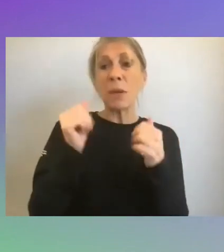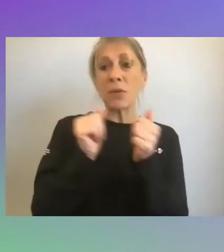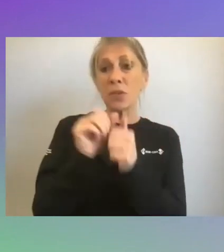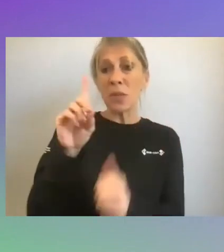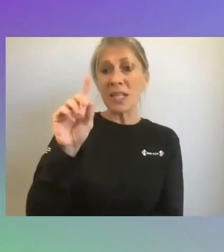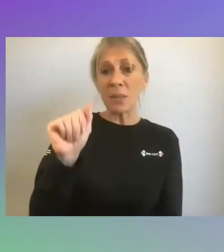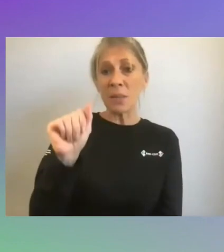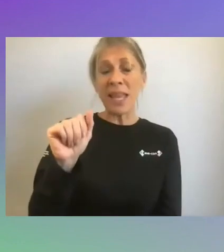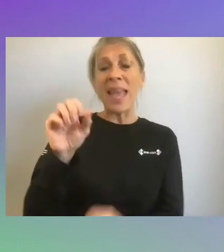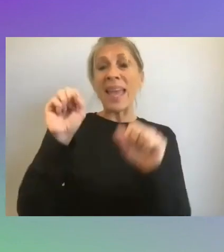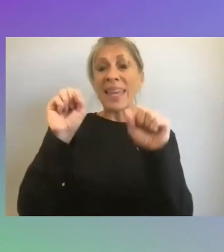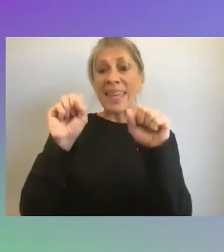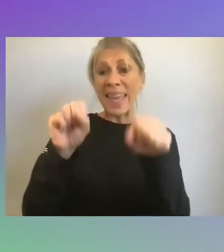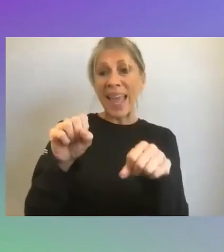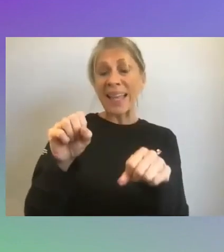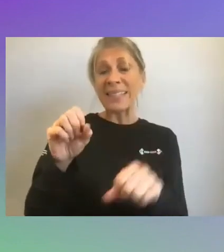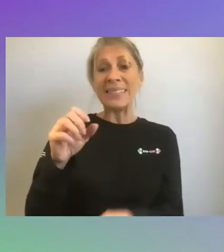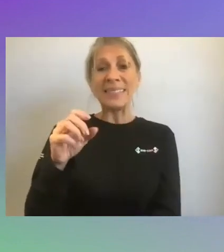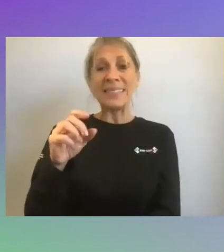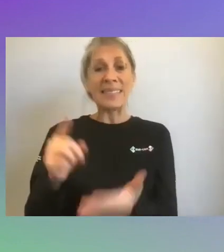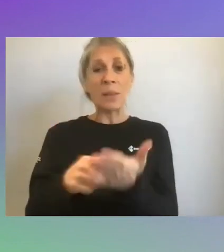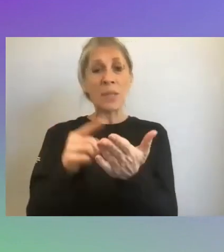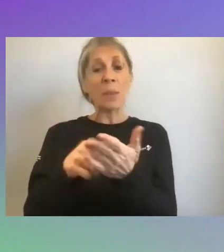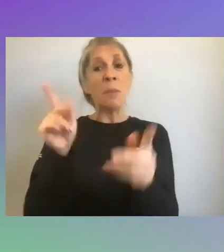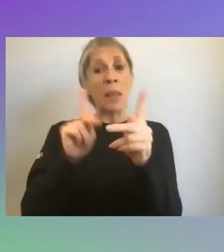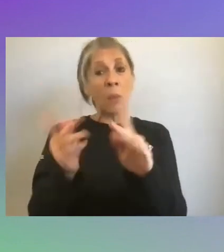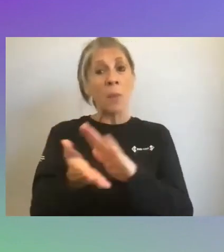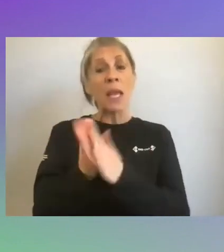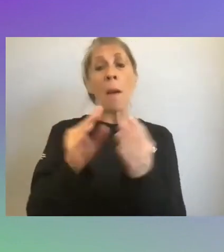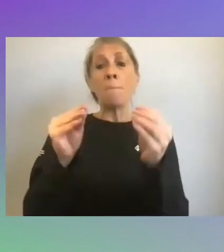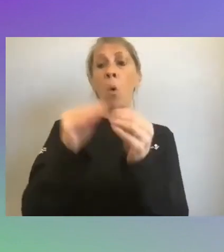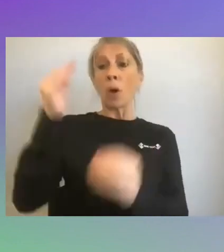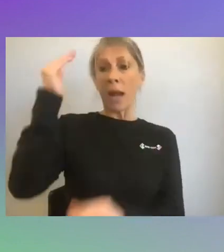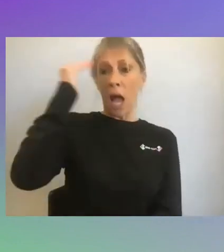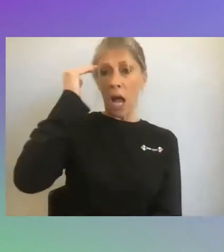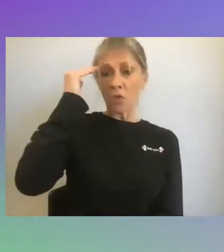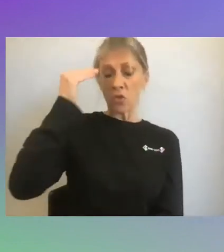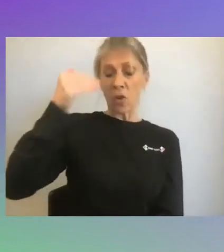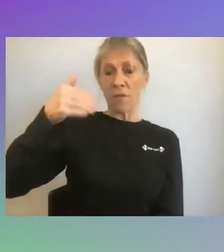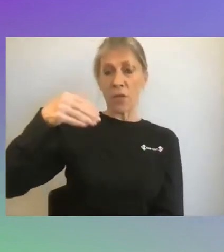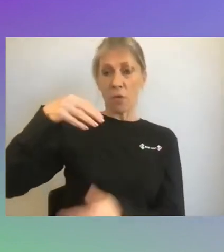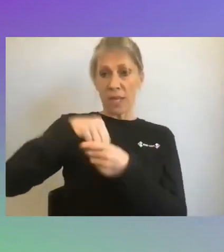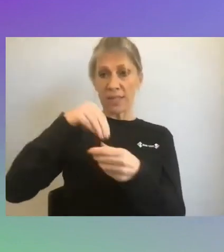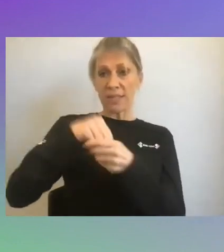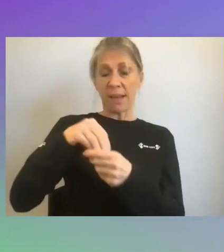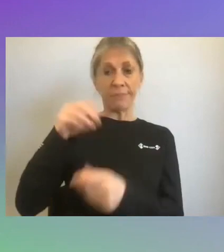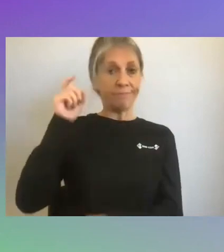sensitize people to be more conscious of their internal and